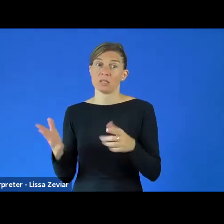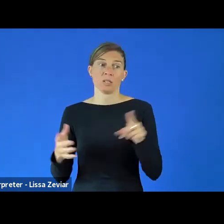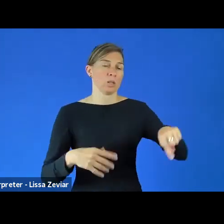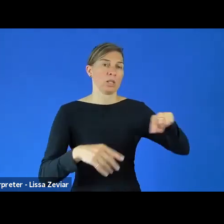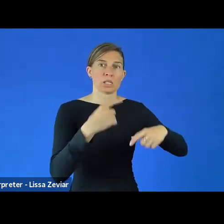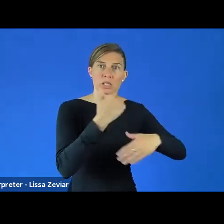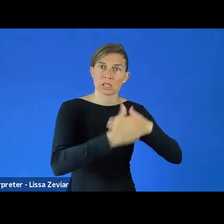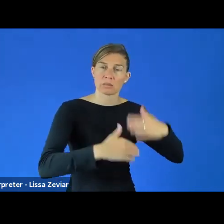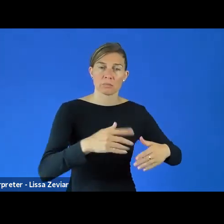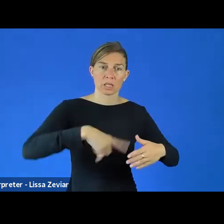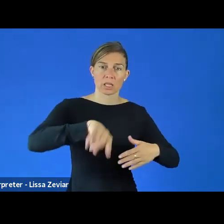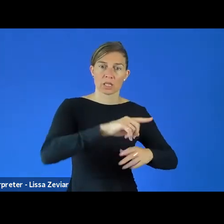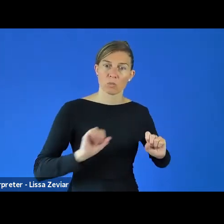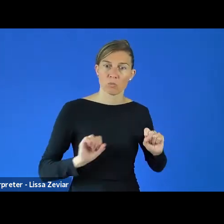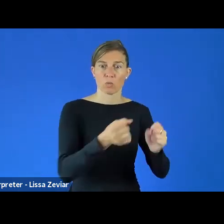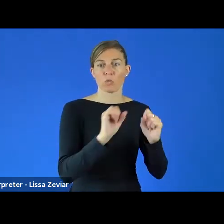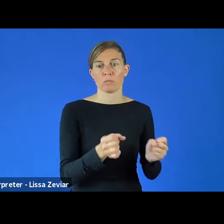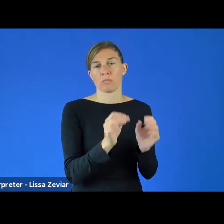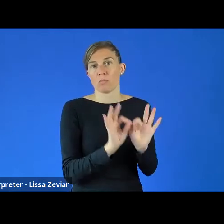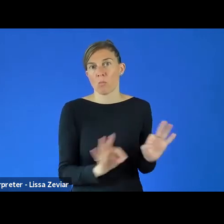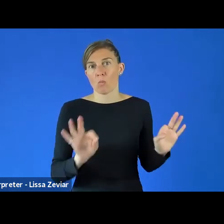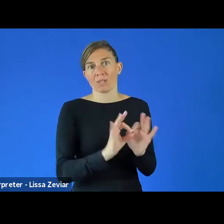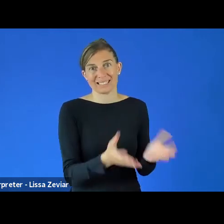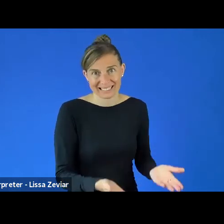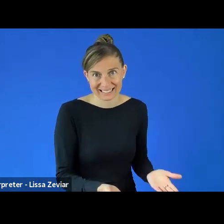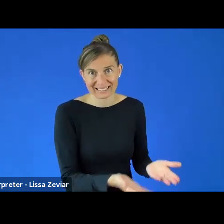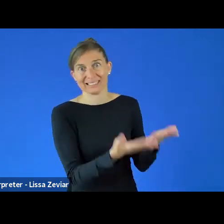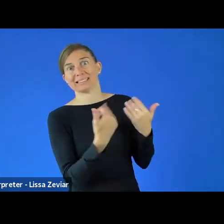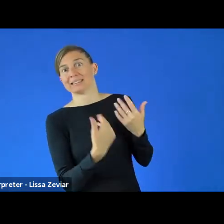in the development of the revision of the existing accessibility standards